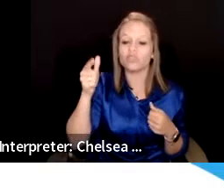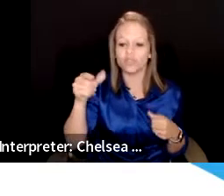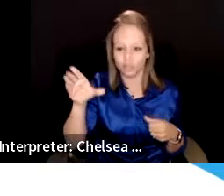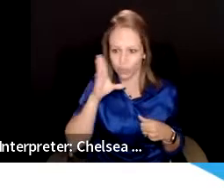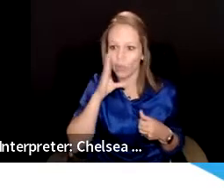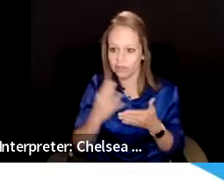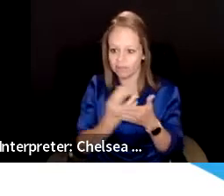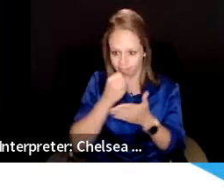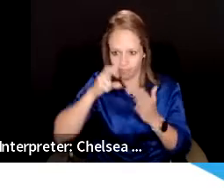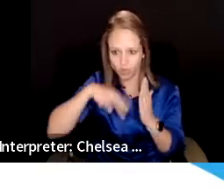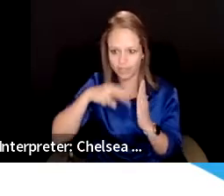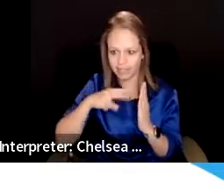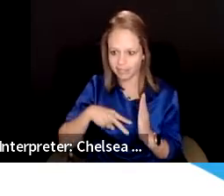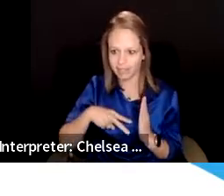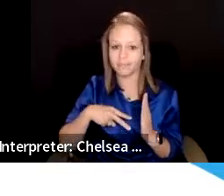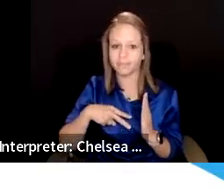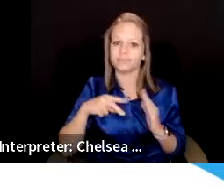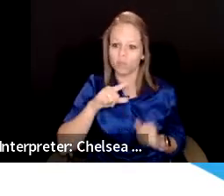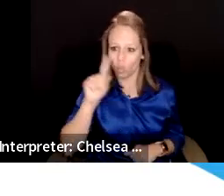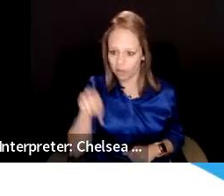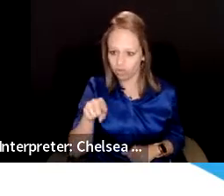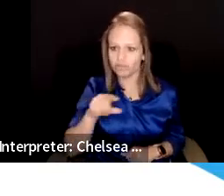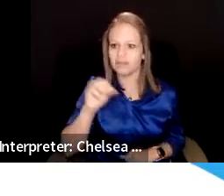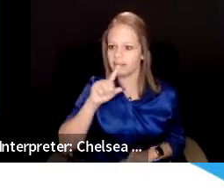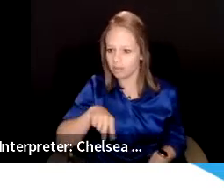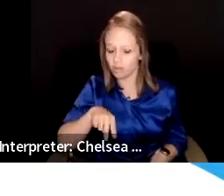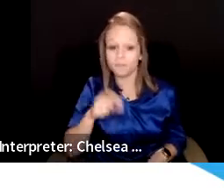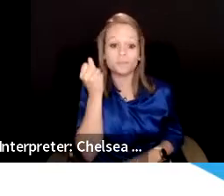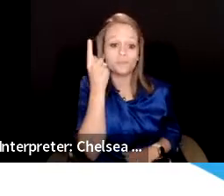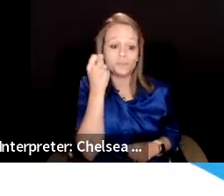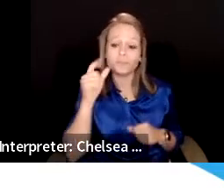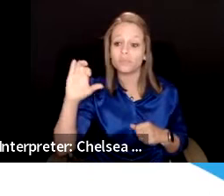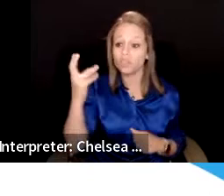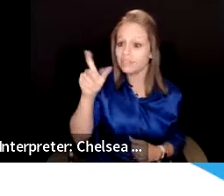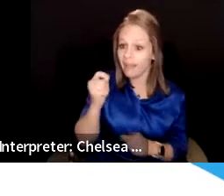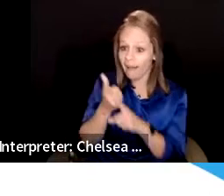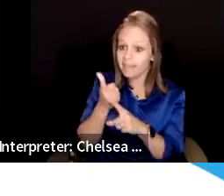The chat is also available for general commentator